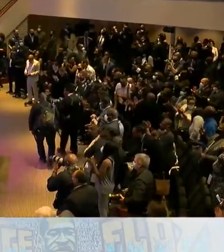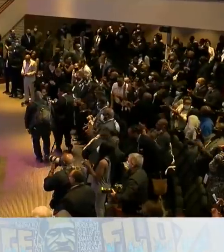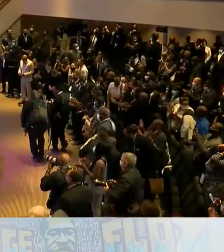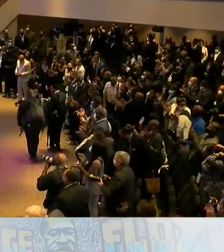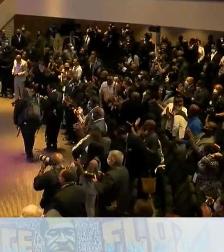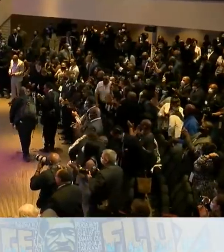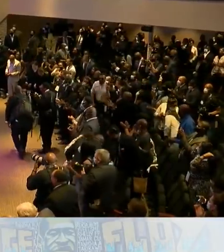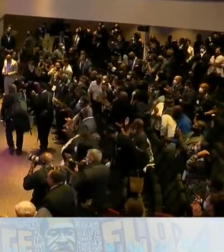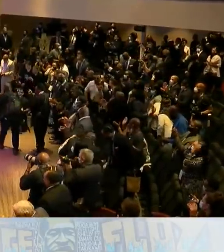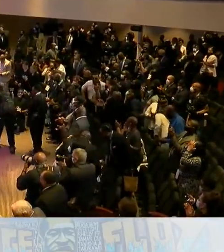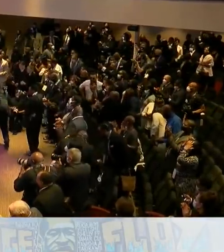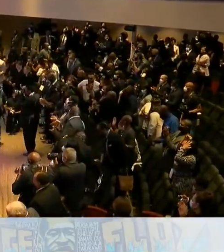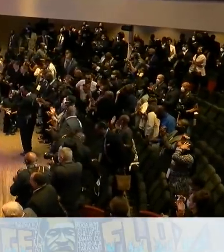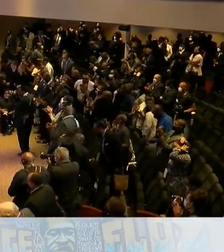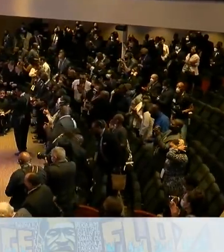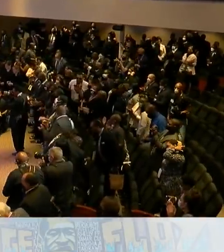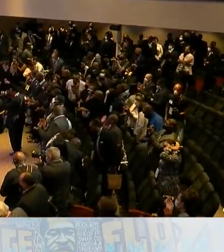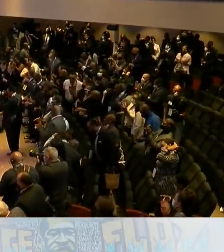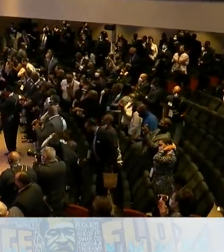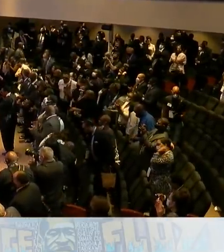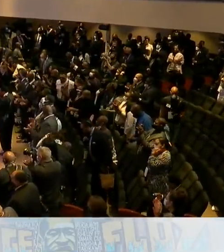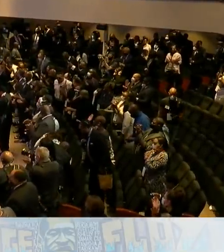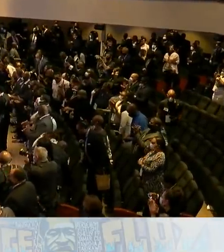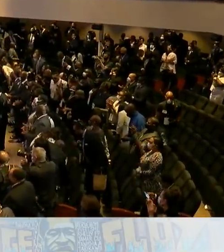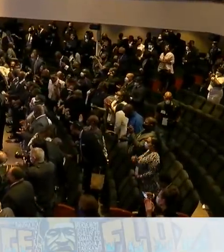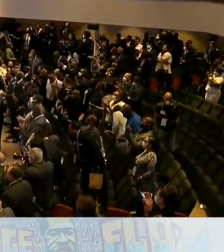COME ON!